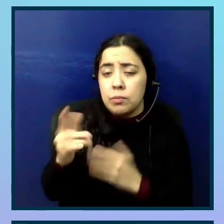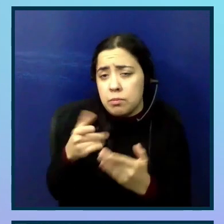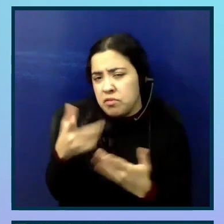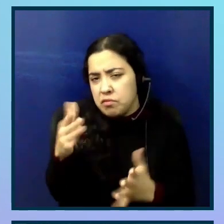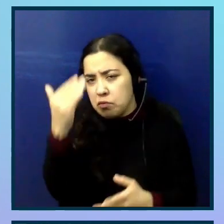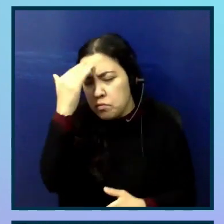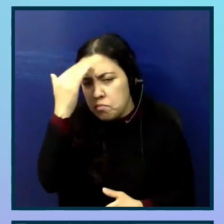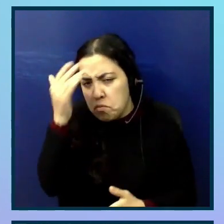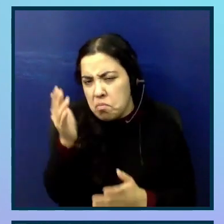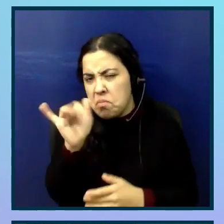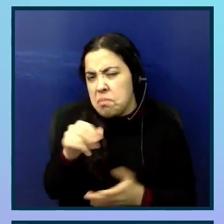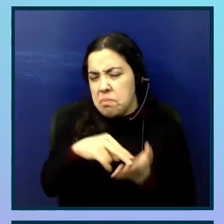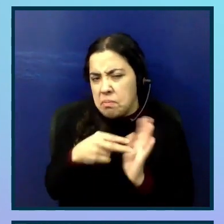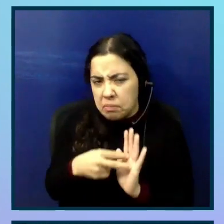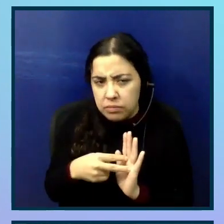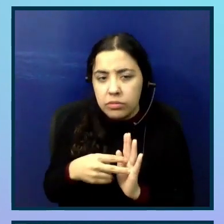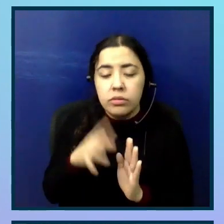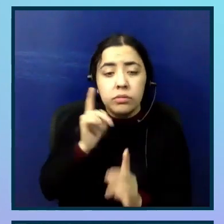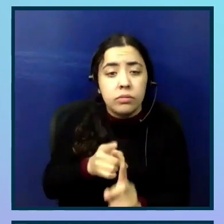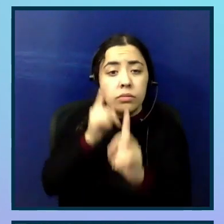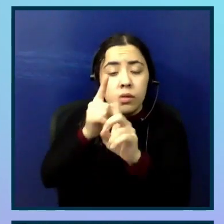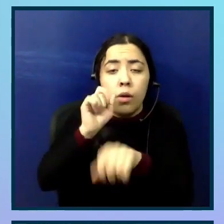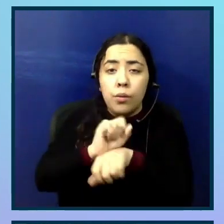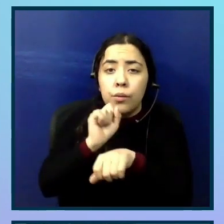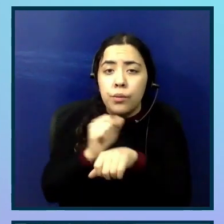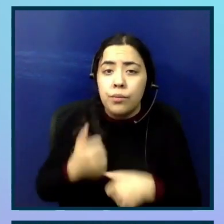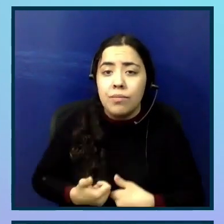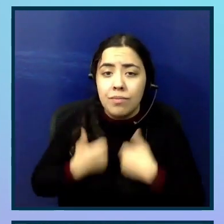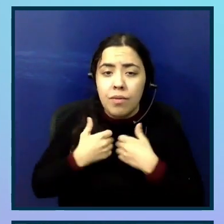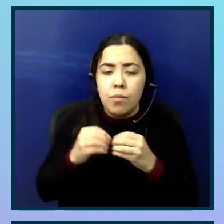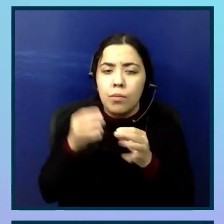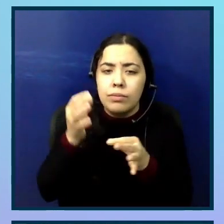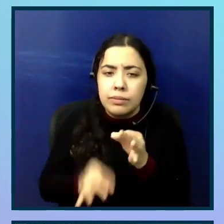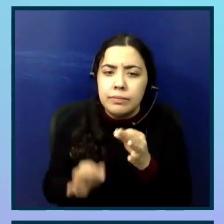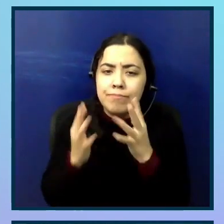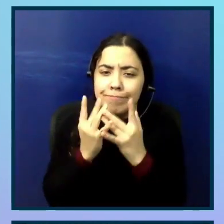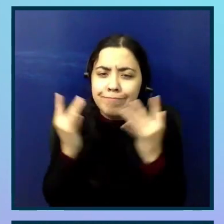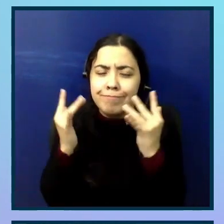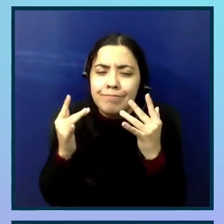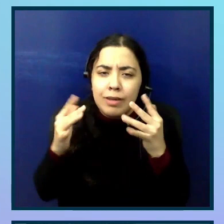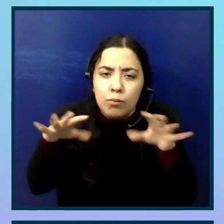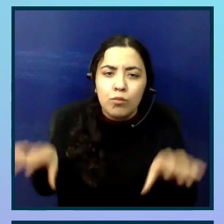and our mission is to make work life simpler, more pleasant and more productive.